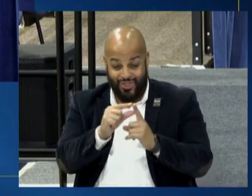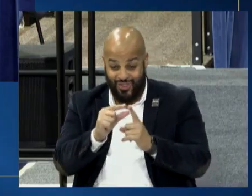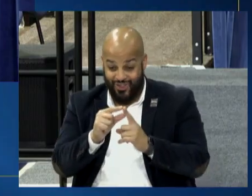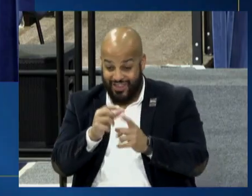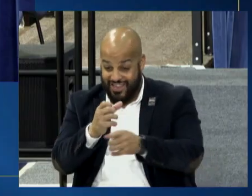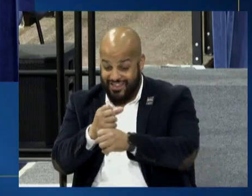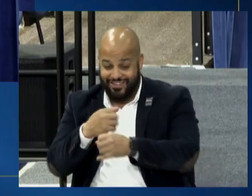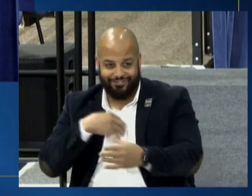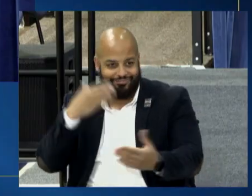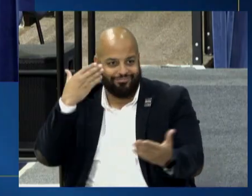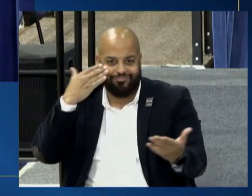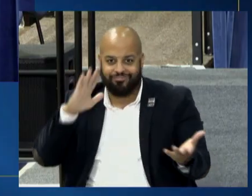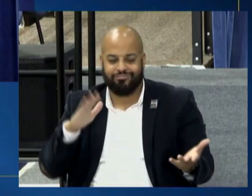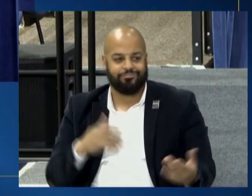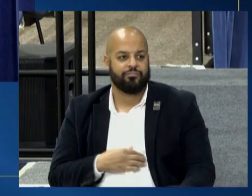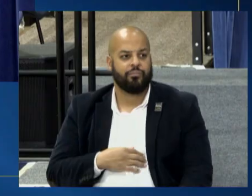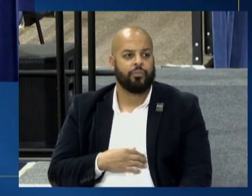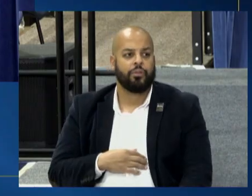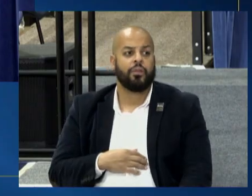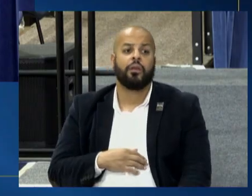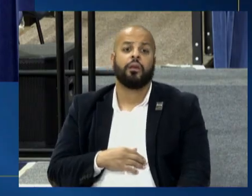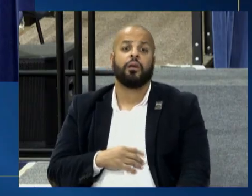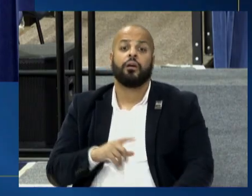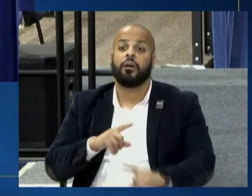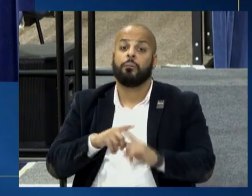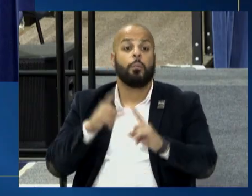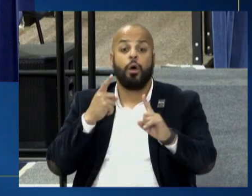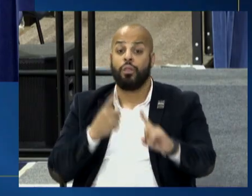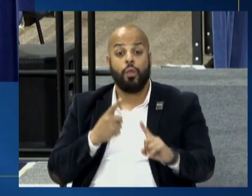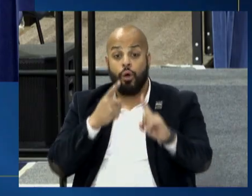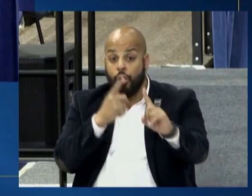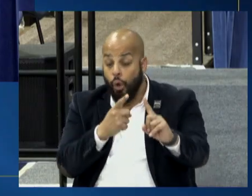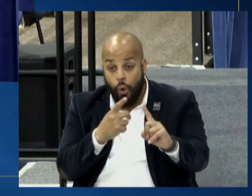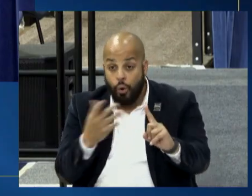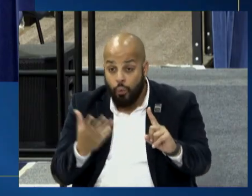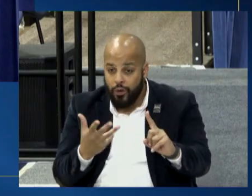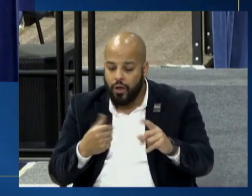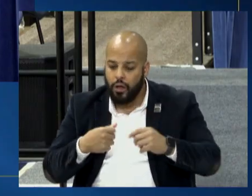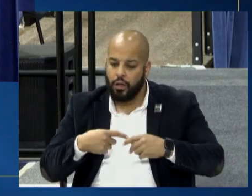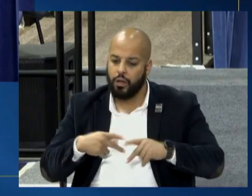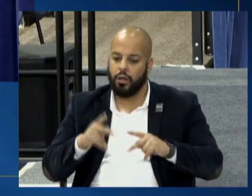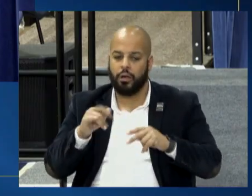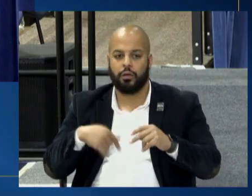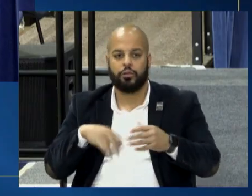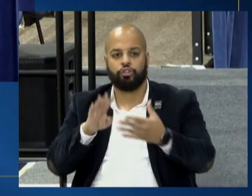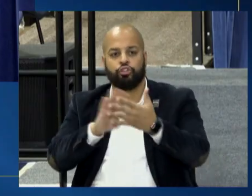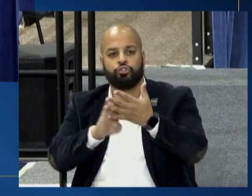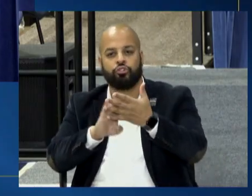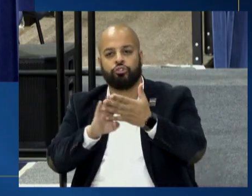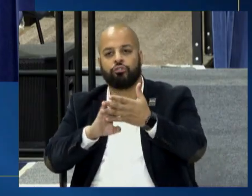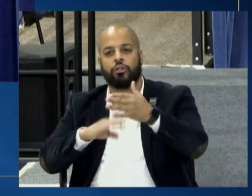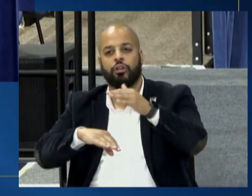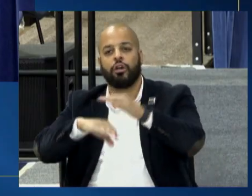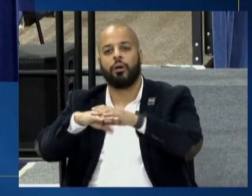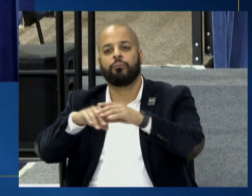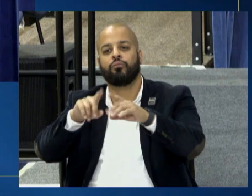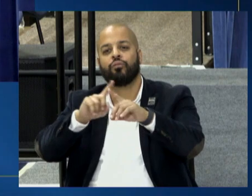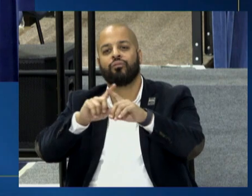But the goals of POSEIDON is to allow screening for up to 30 cancers using a very